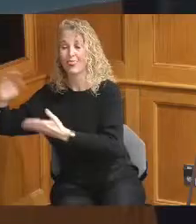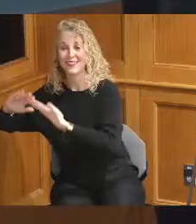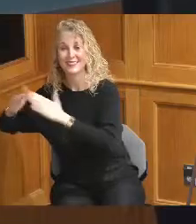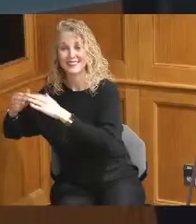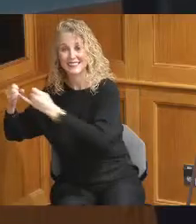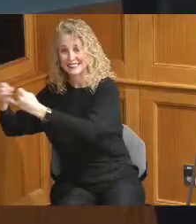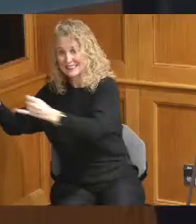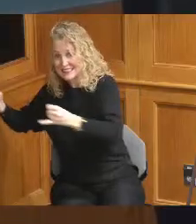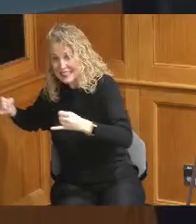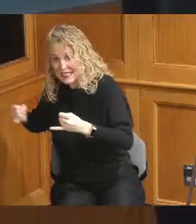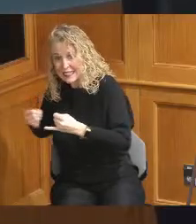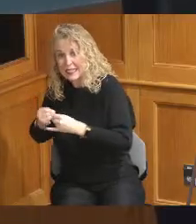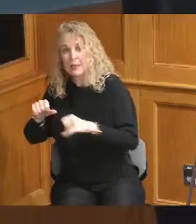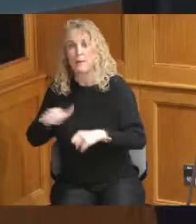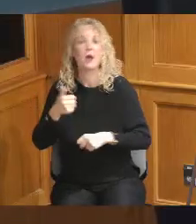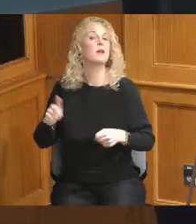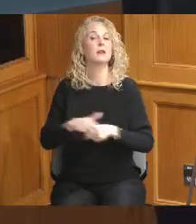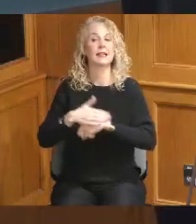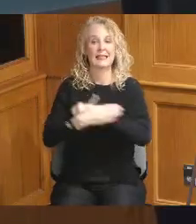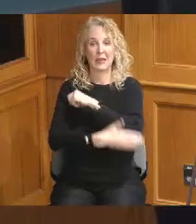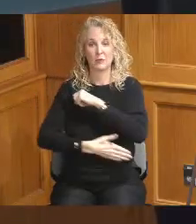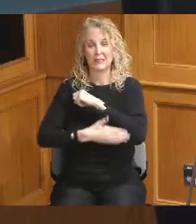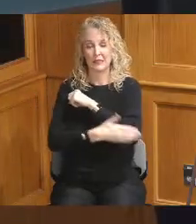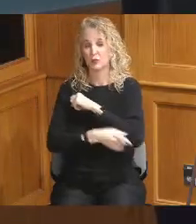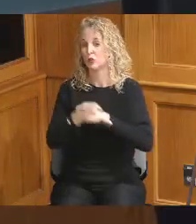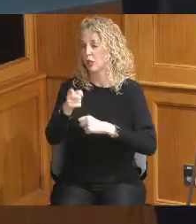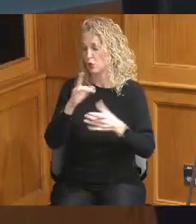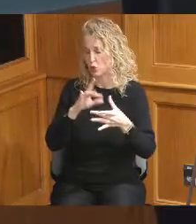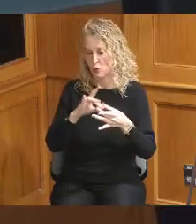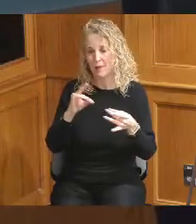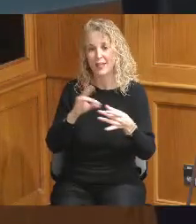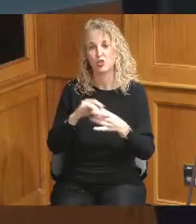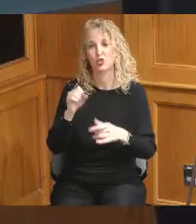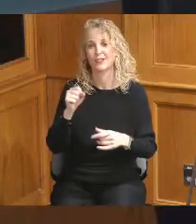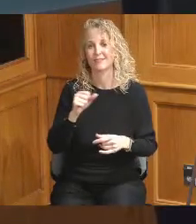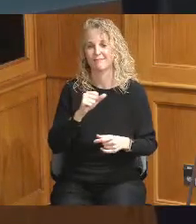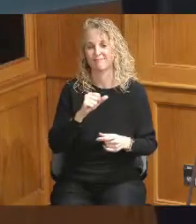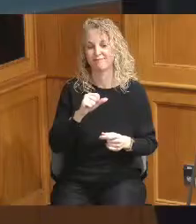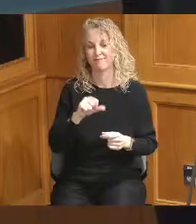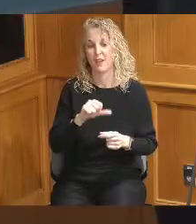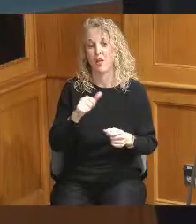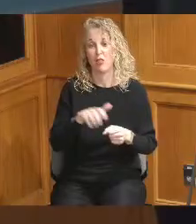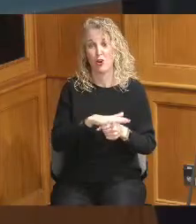challenges and as you say the the infrastructure is not really there like it is in the city it's